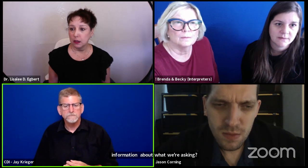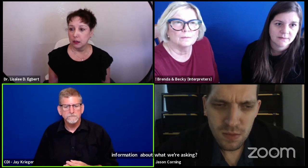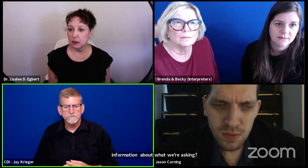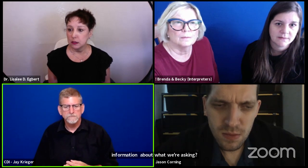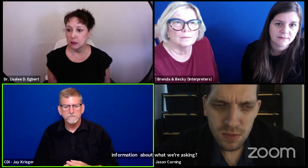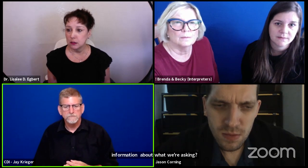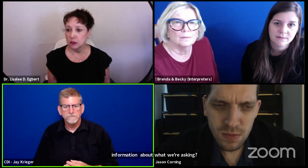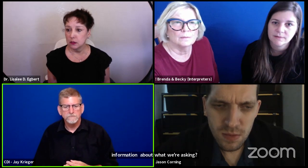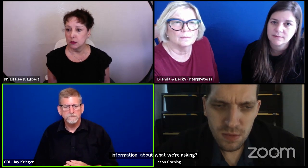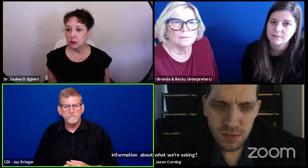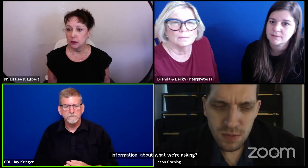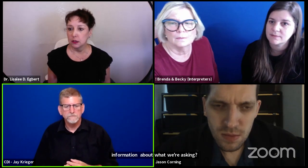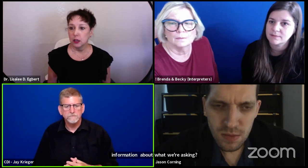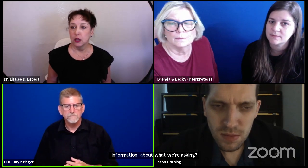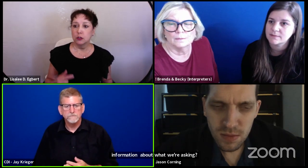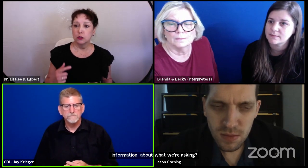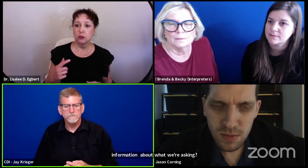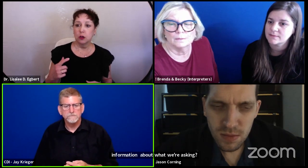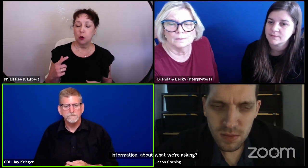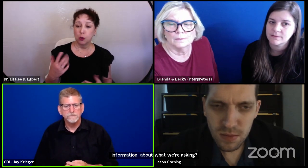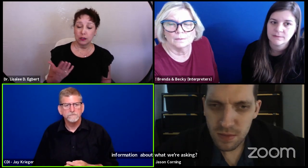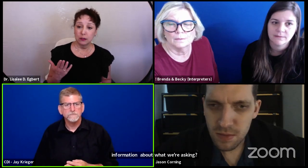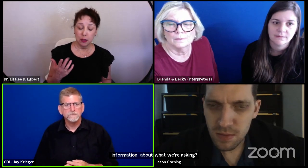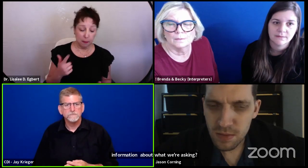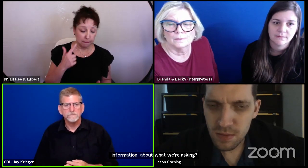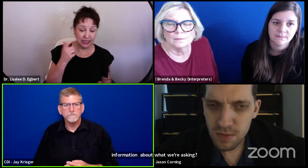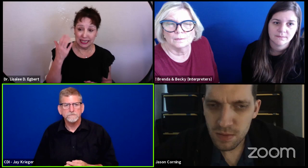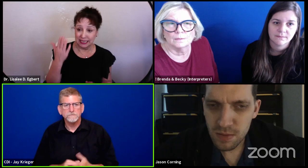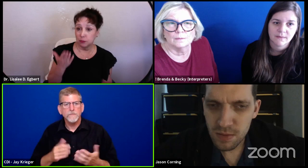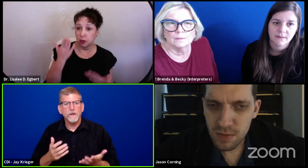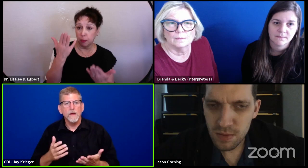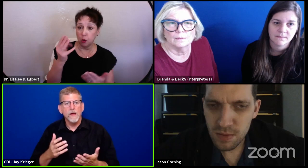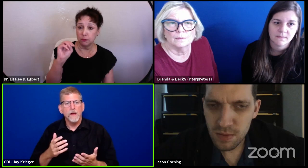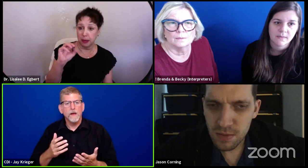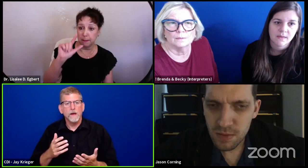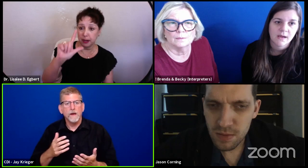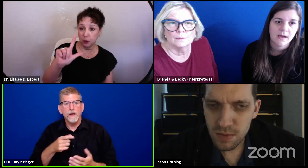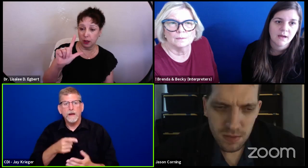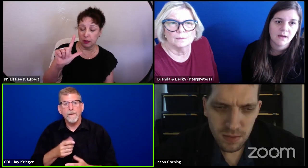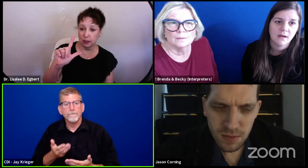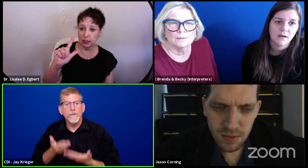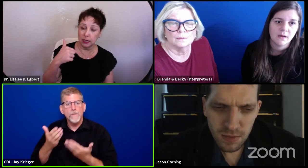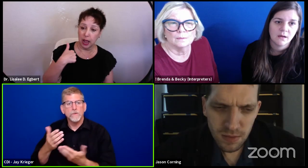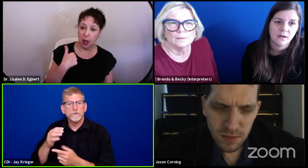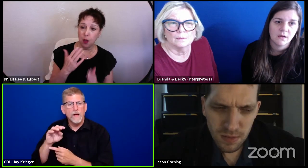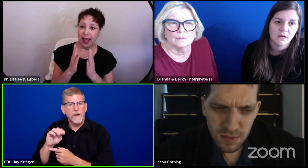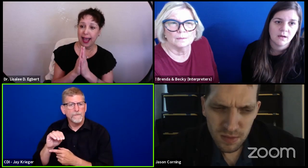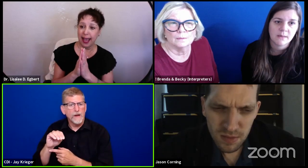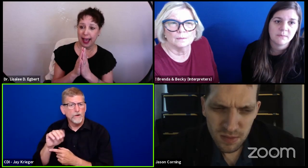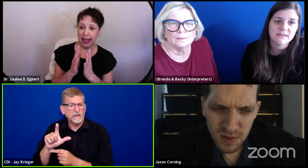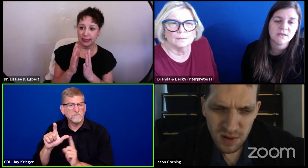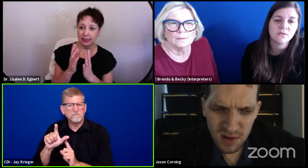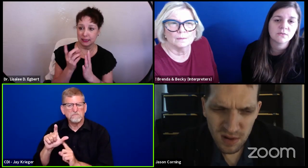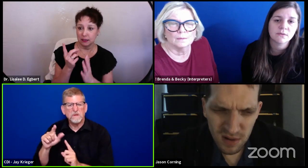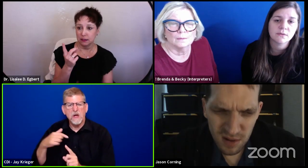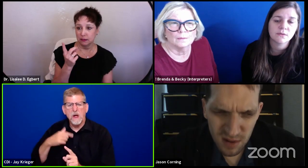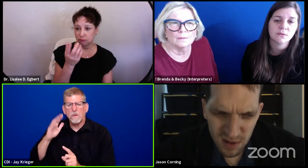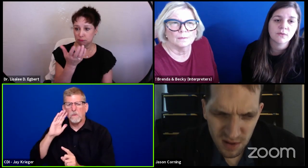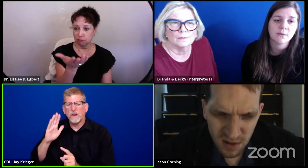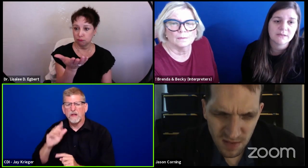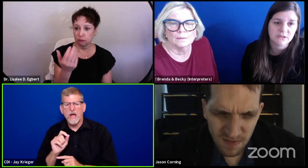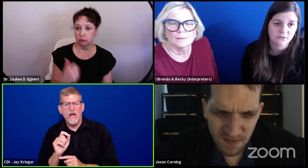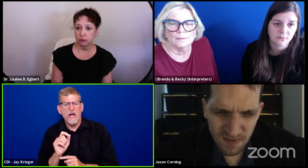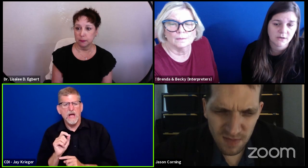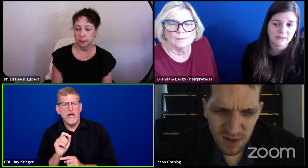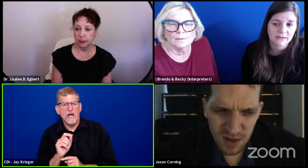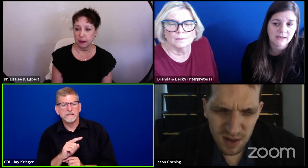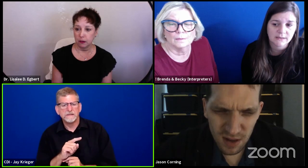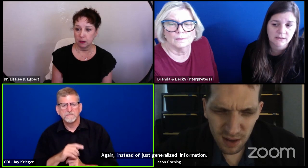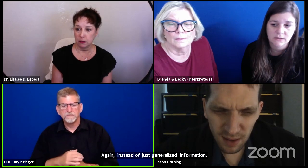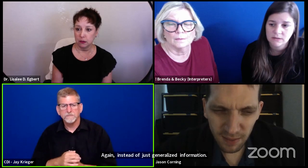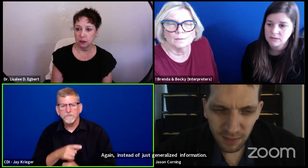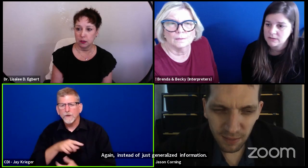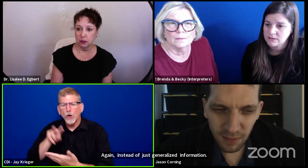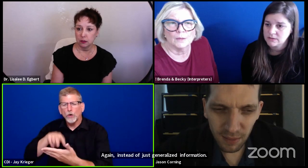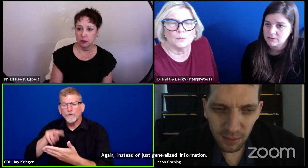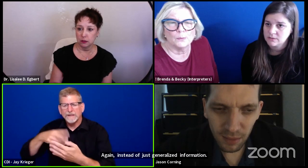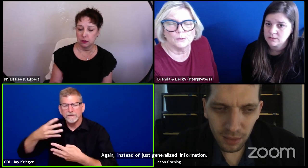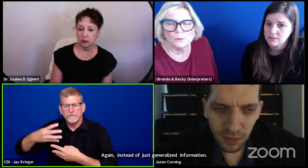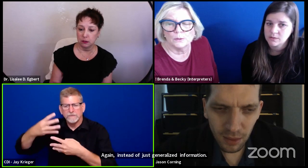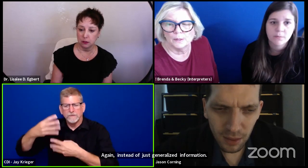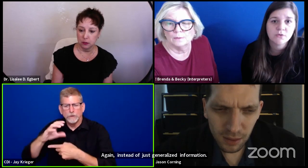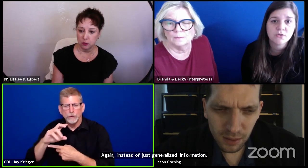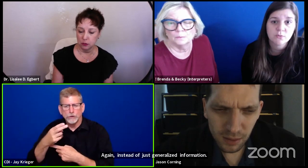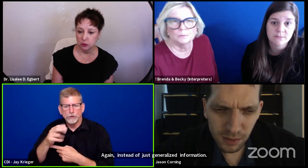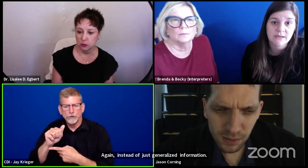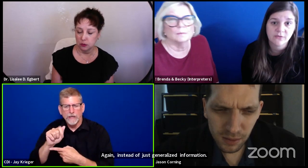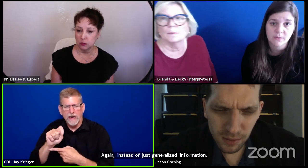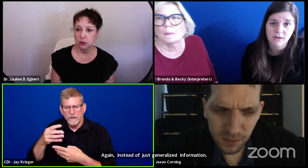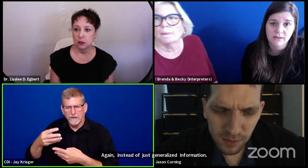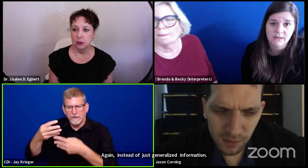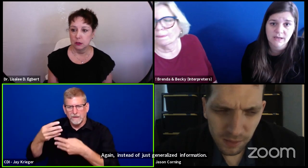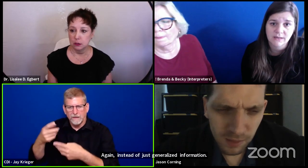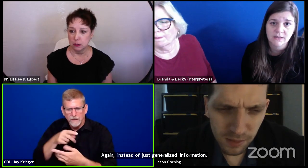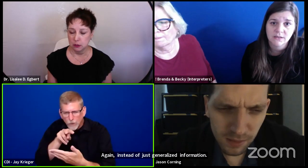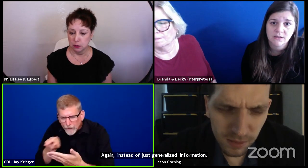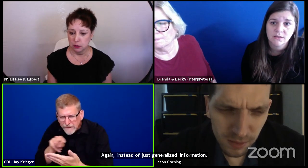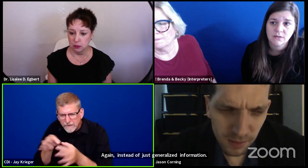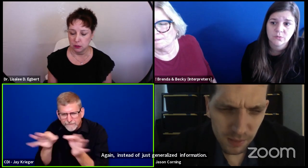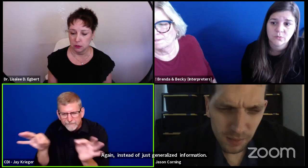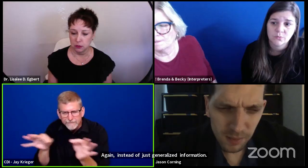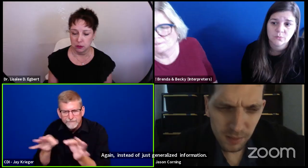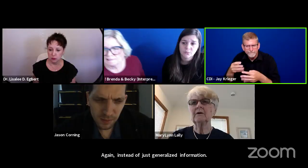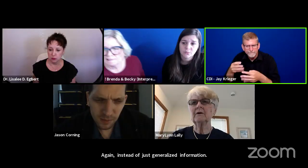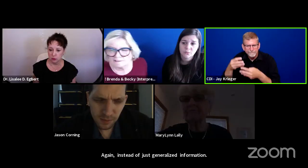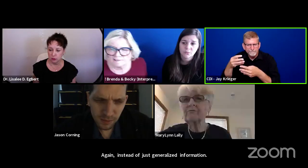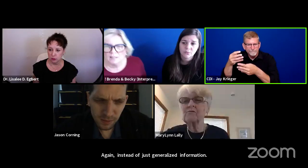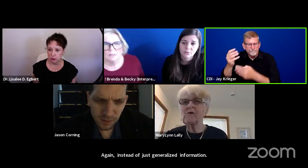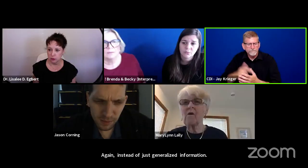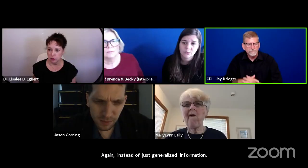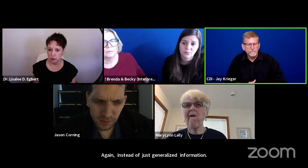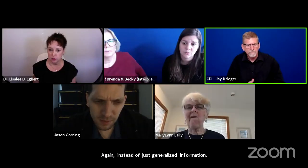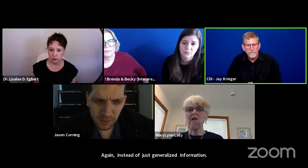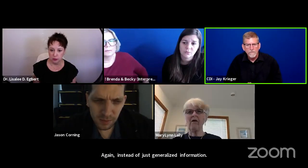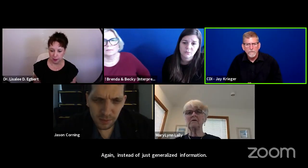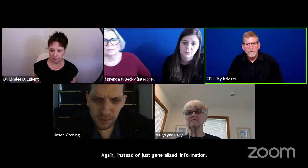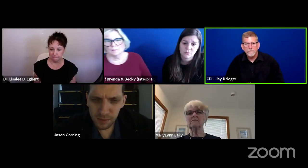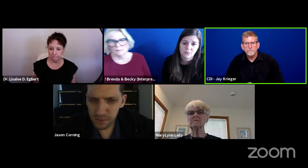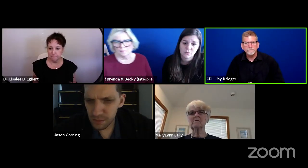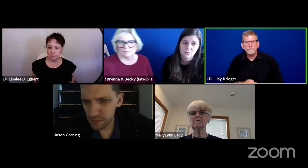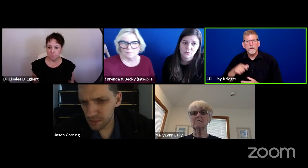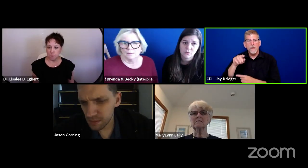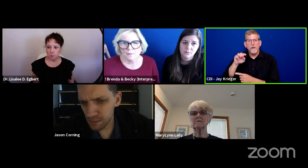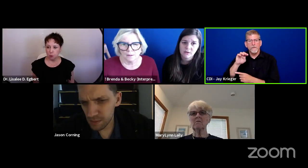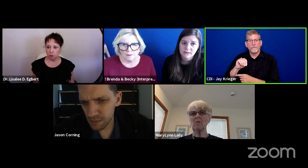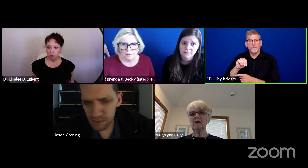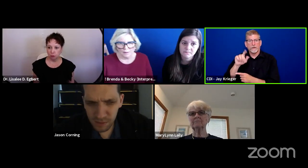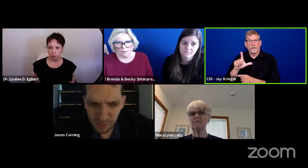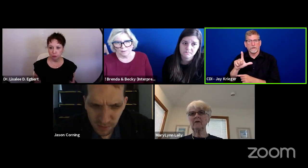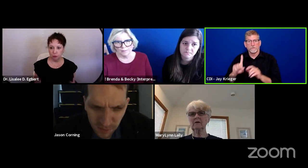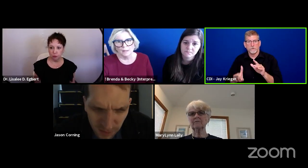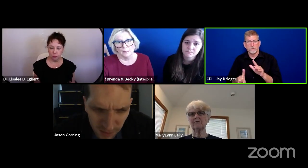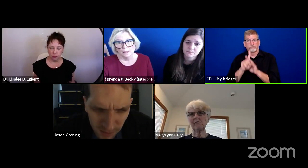Based on the information from Mary Lynn Lally, the proposal was made from Mary Lynn Lally.